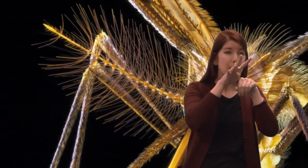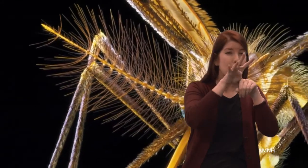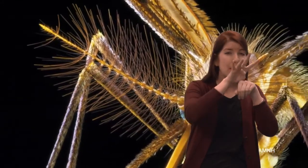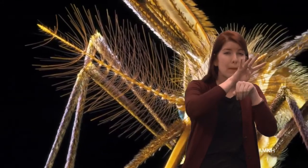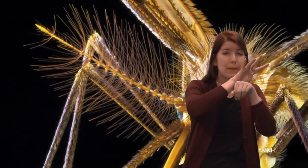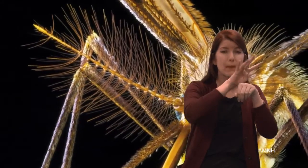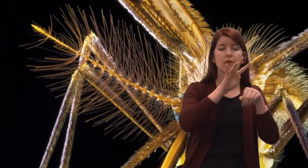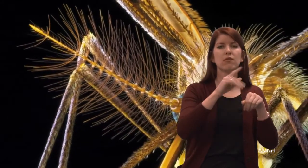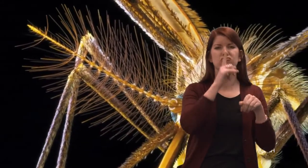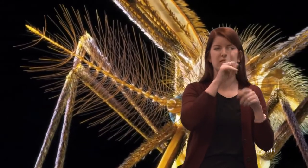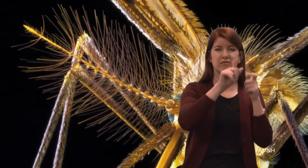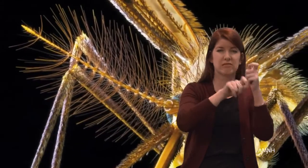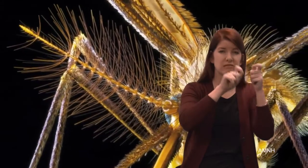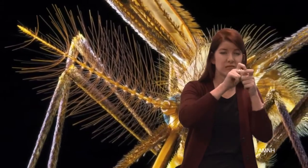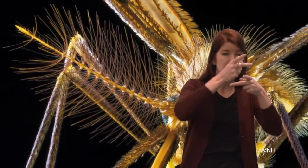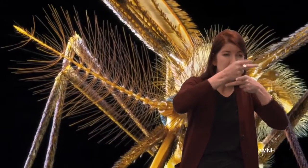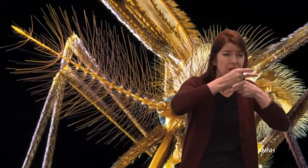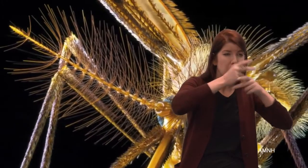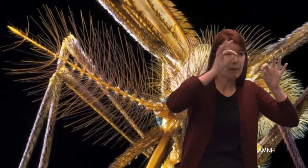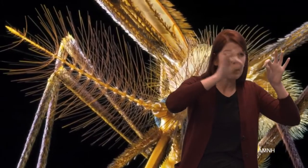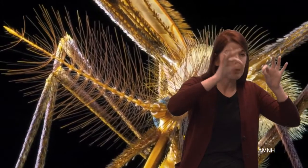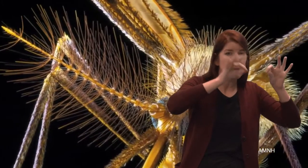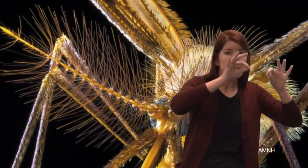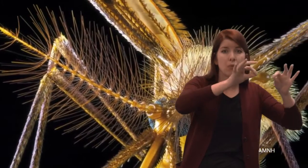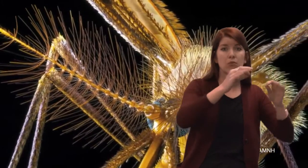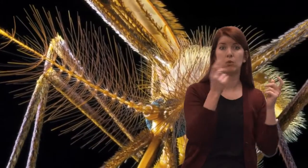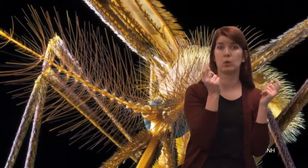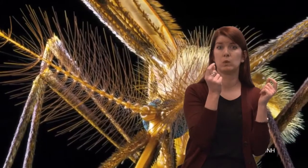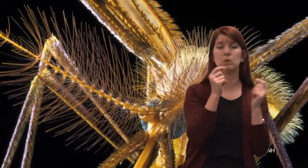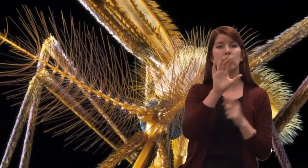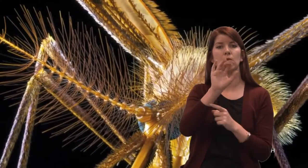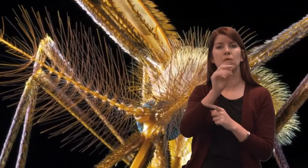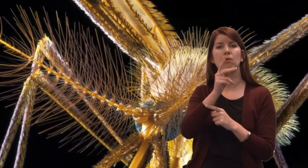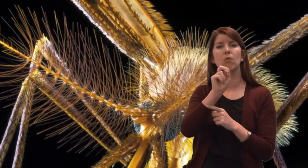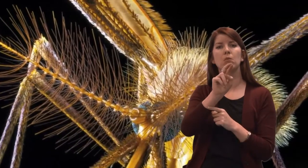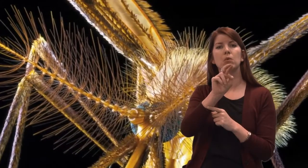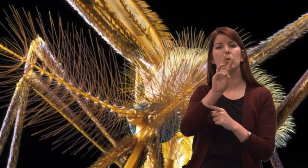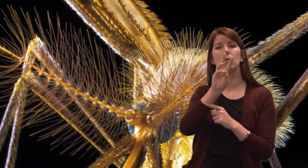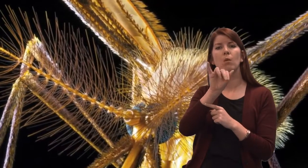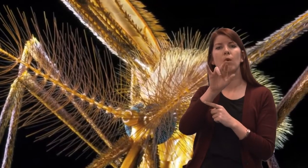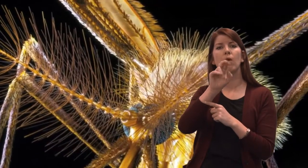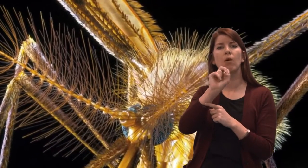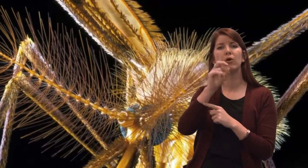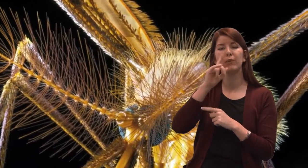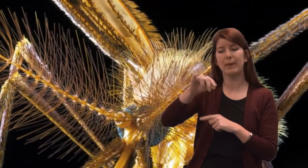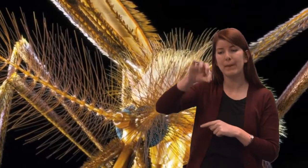are all exactly placed, and they were made by dipping copper wires into acid to taper them,